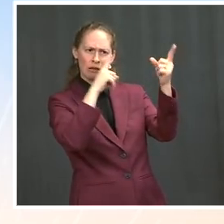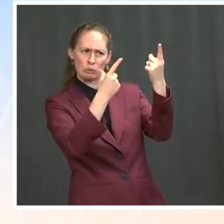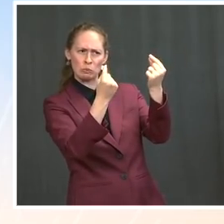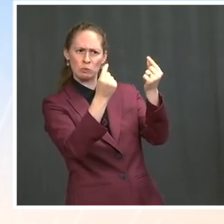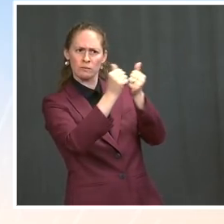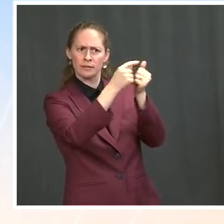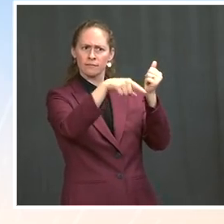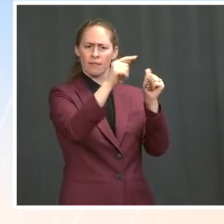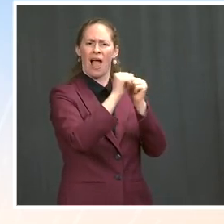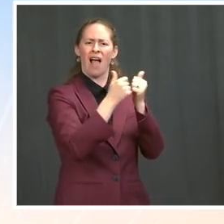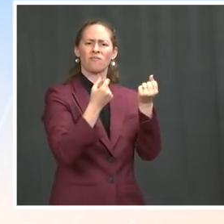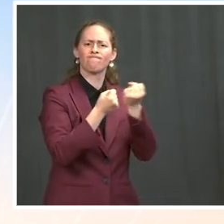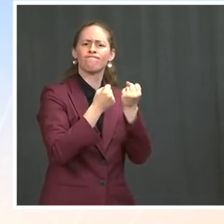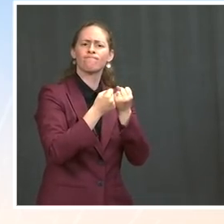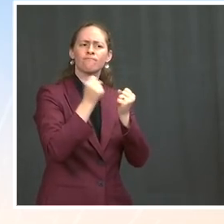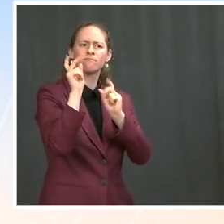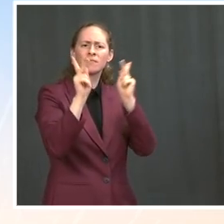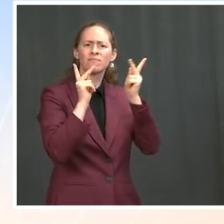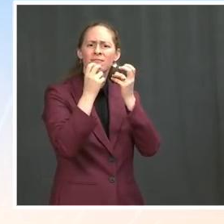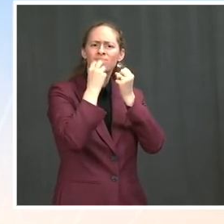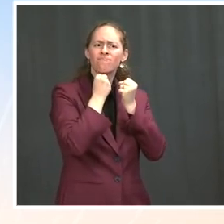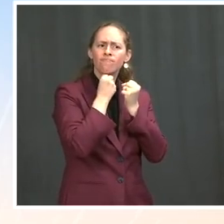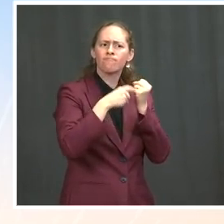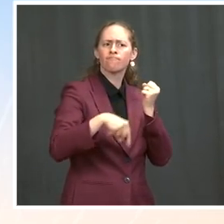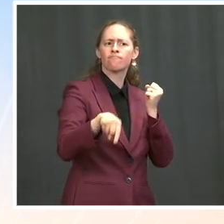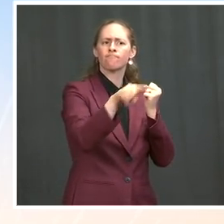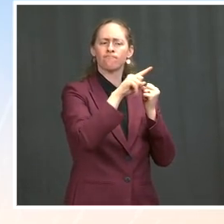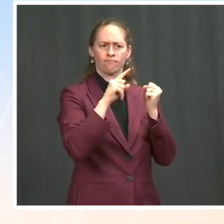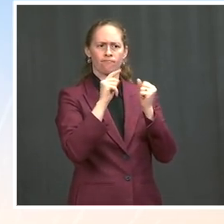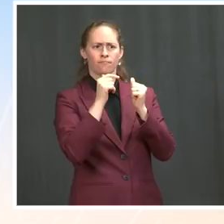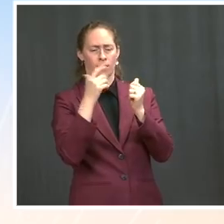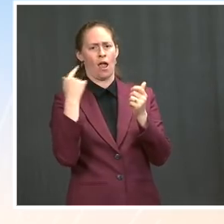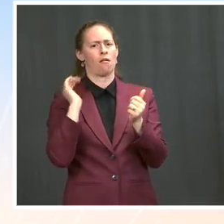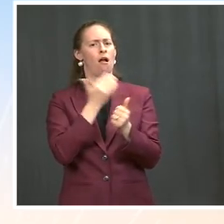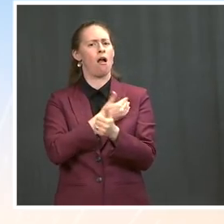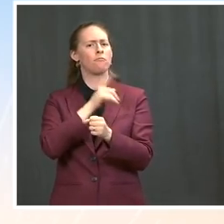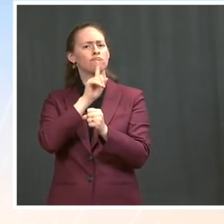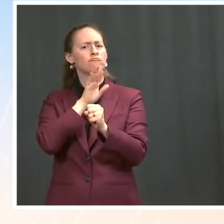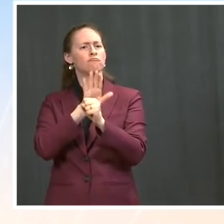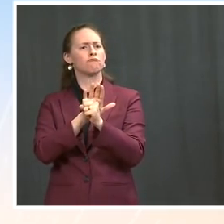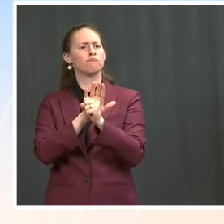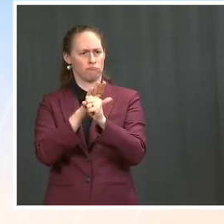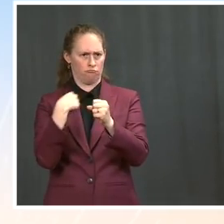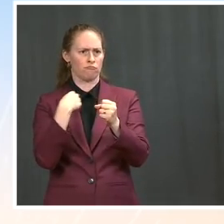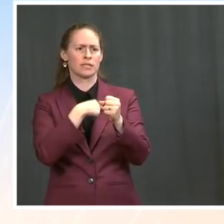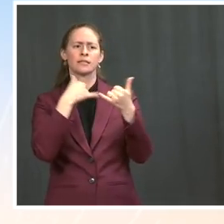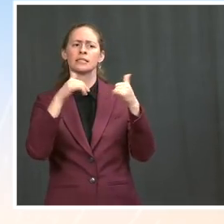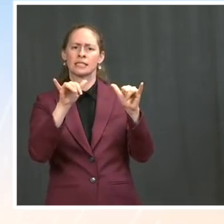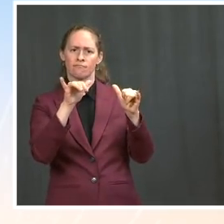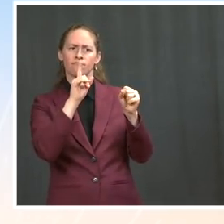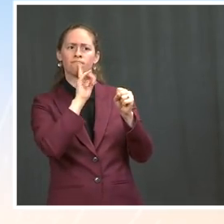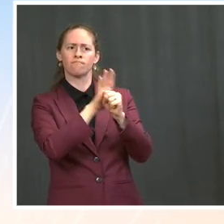other assistance that the United States remains committed to, even as we work to draw down our troops. Go ahead.